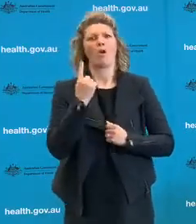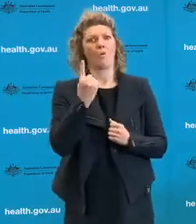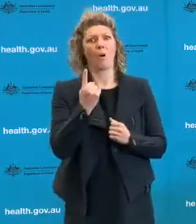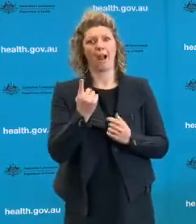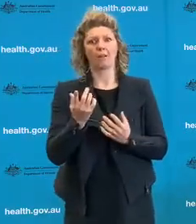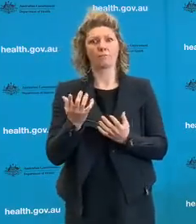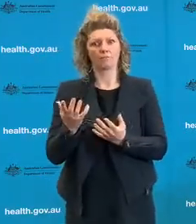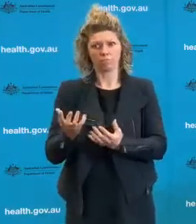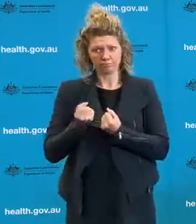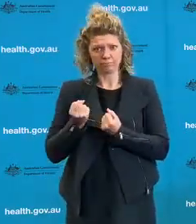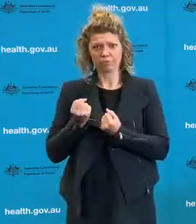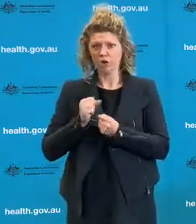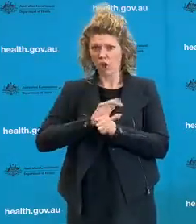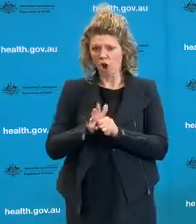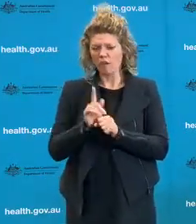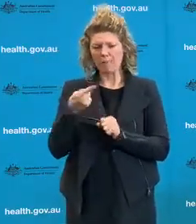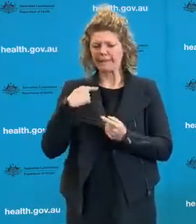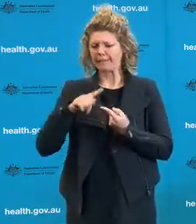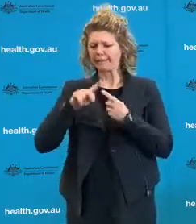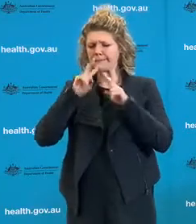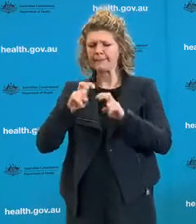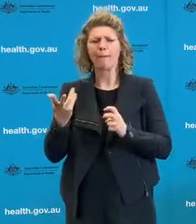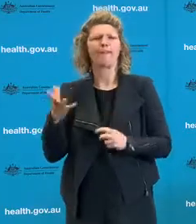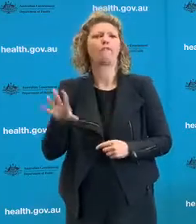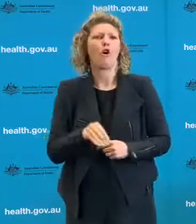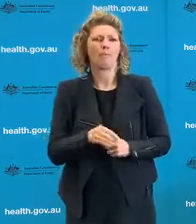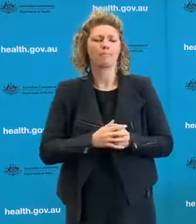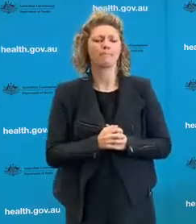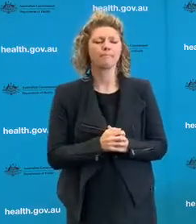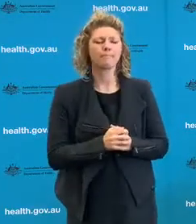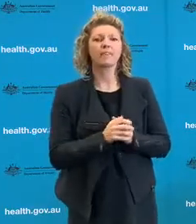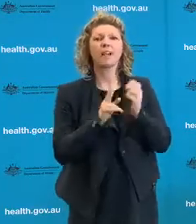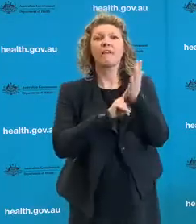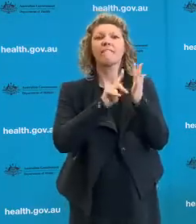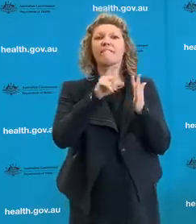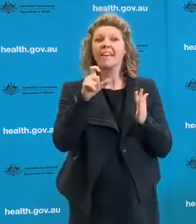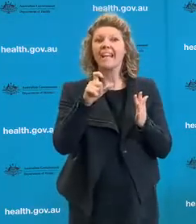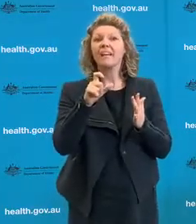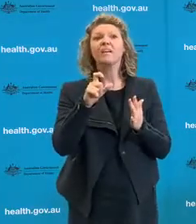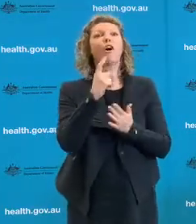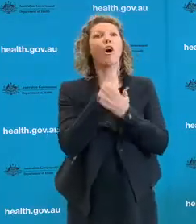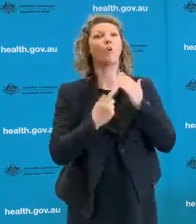contact has not yet been identified. Victoria reported 90 new cases of